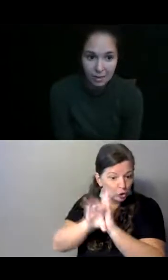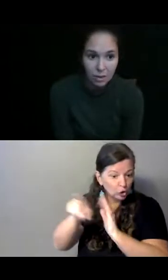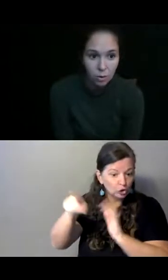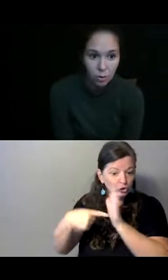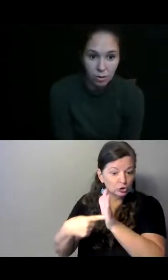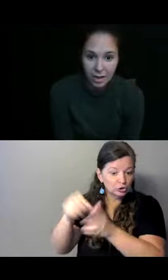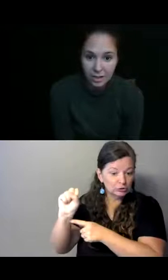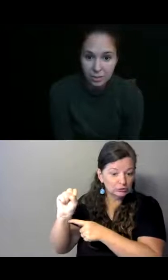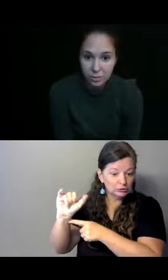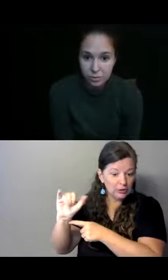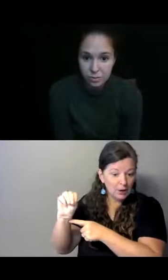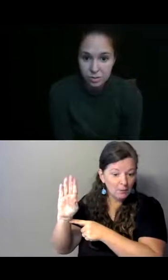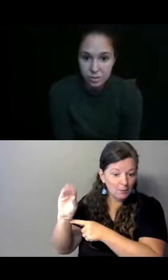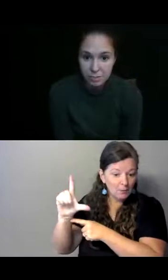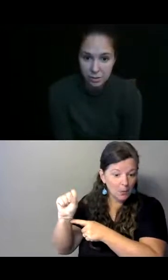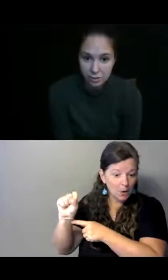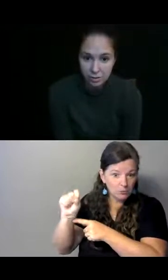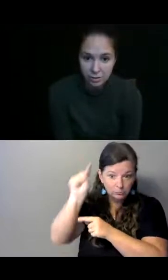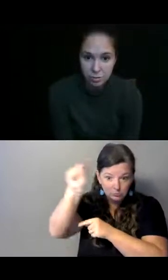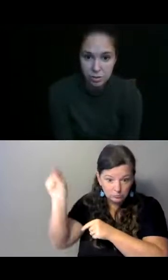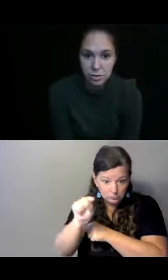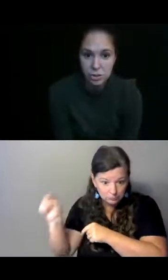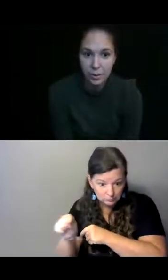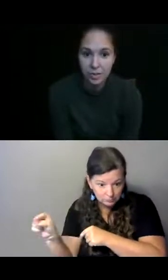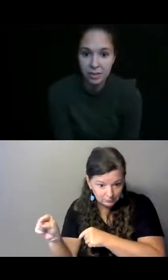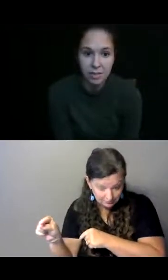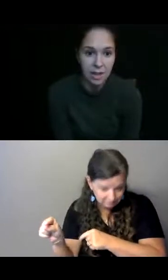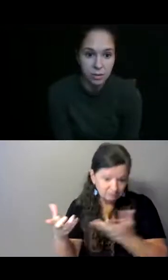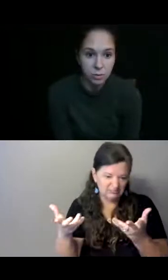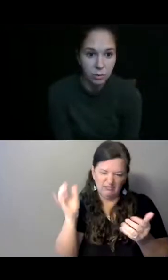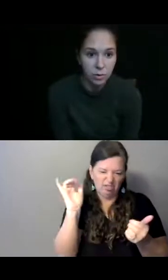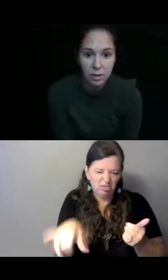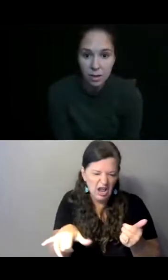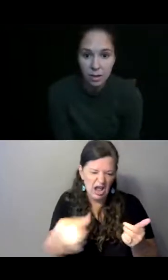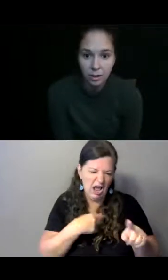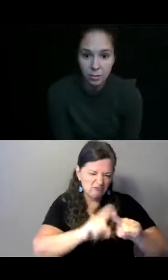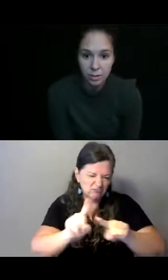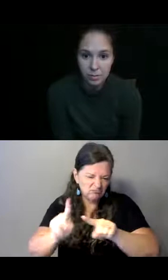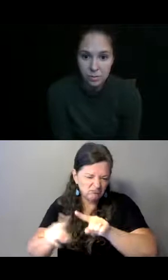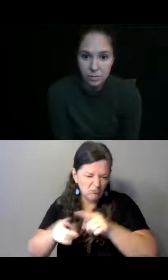Or I could use the picture with showing the actual logos.